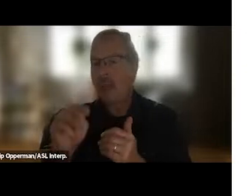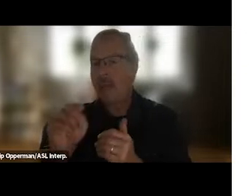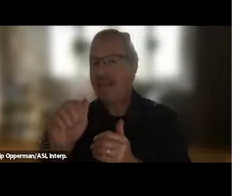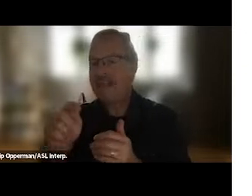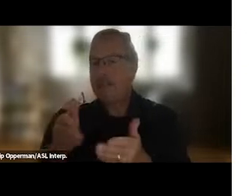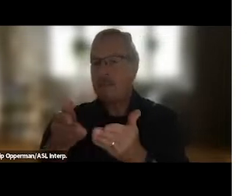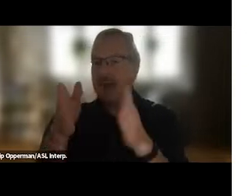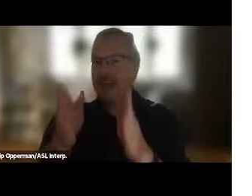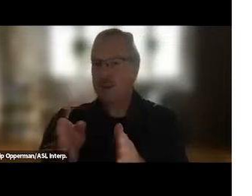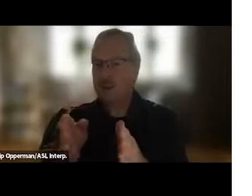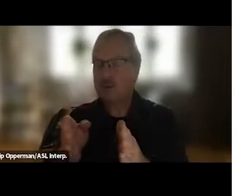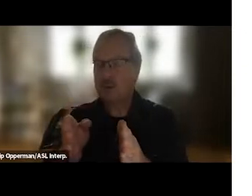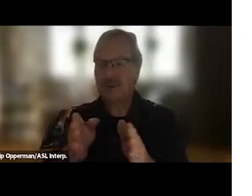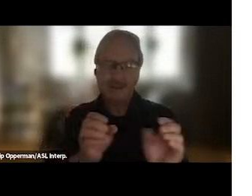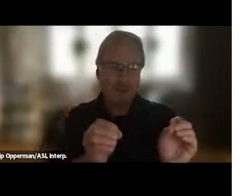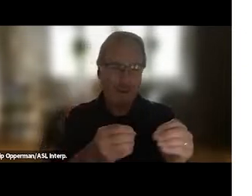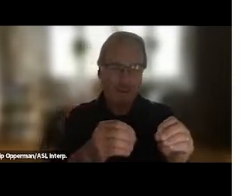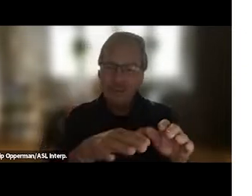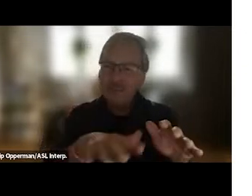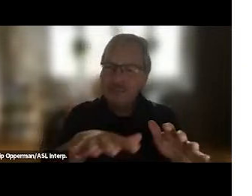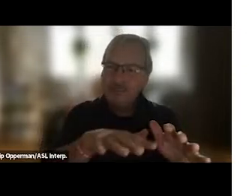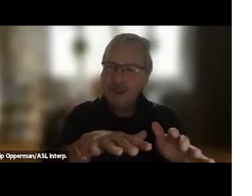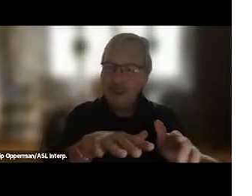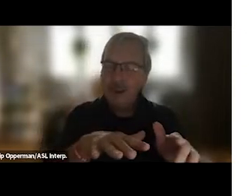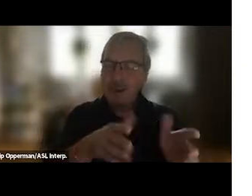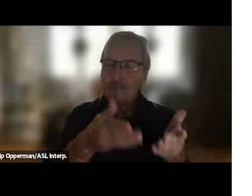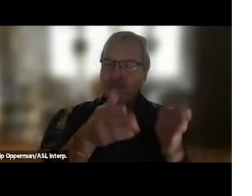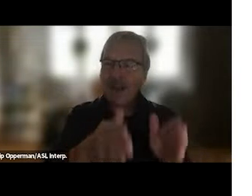whether that's an office-based provider, a doctor's office,